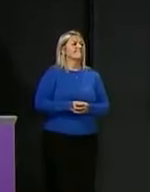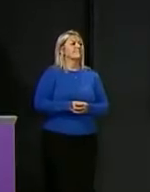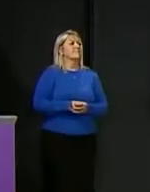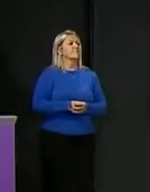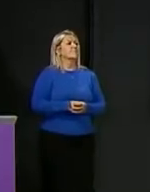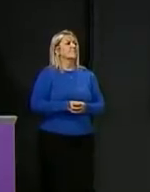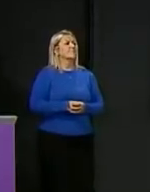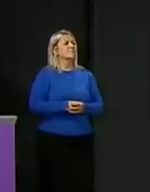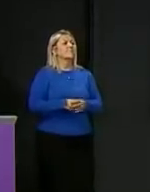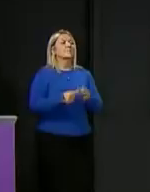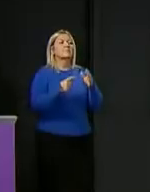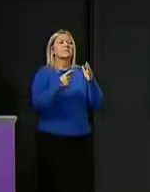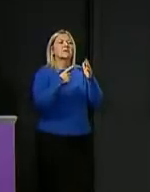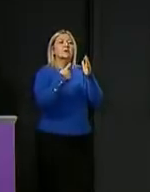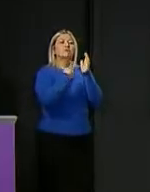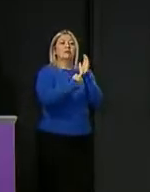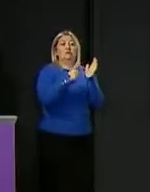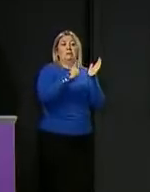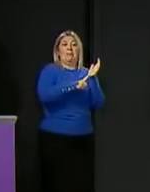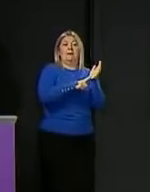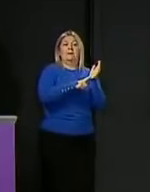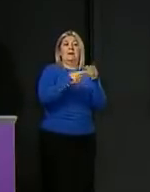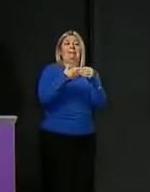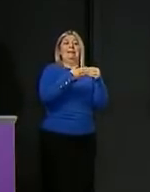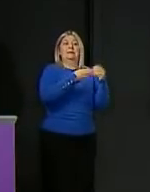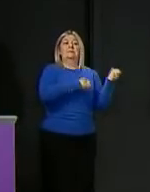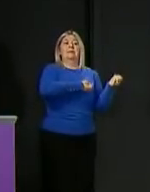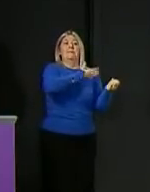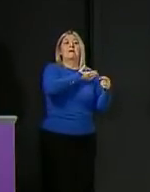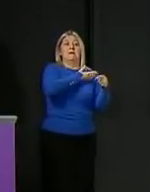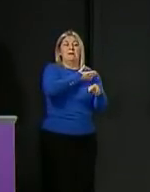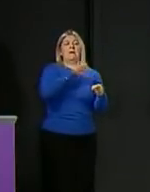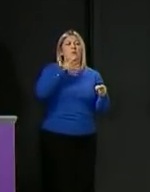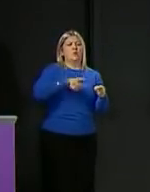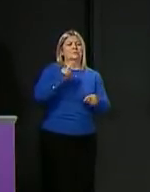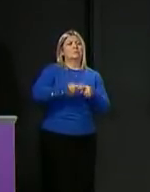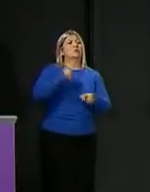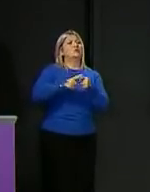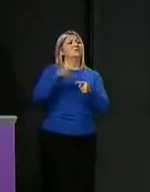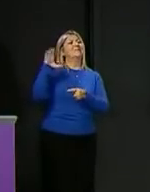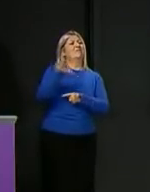Richard Leonard is calling for an emergency fund to be set up to help grassroots football